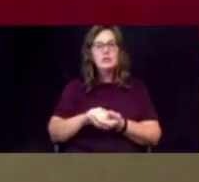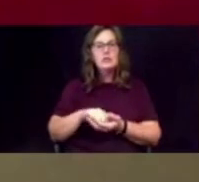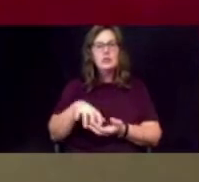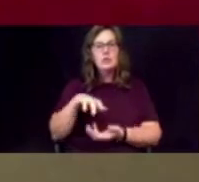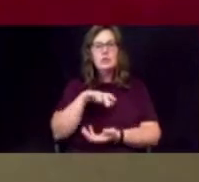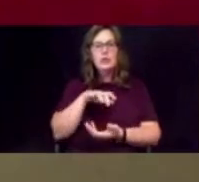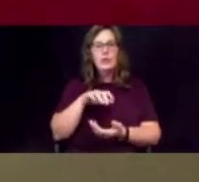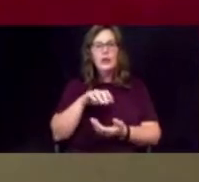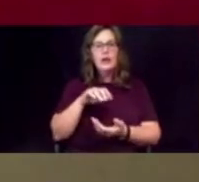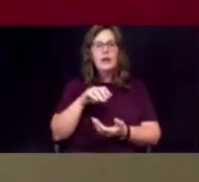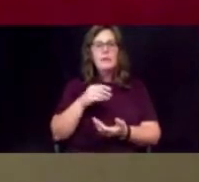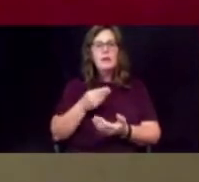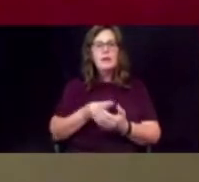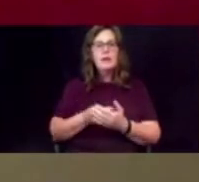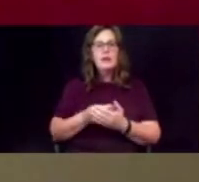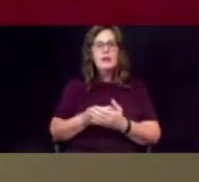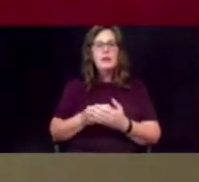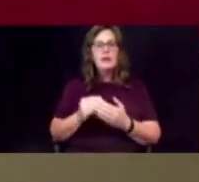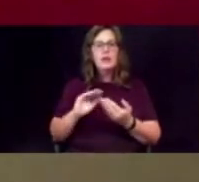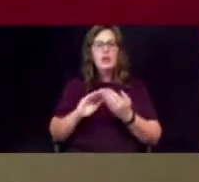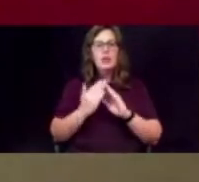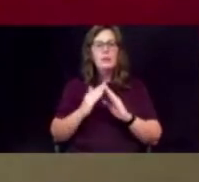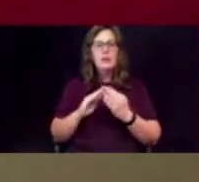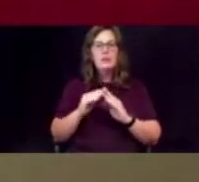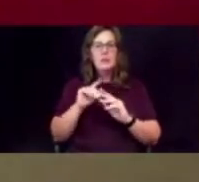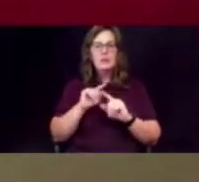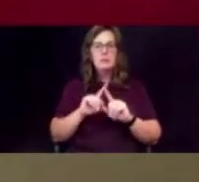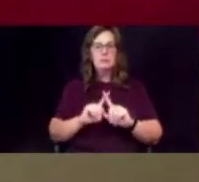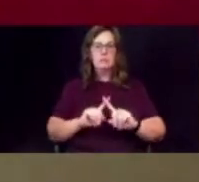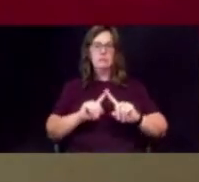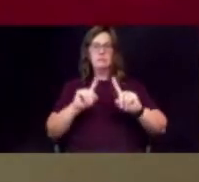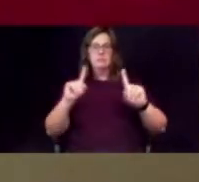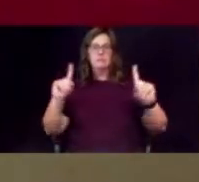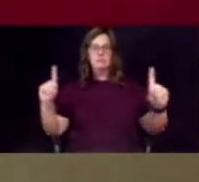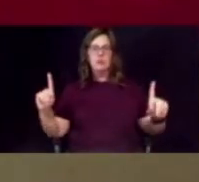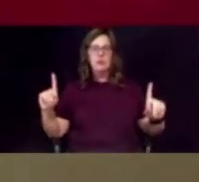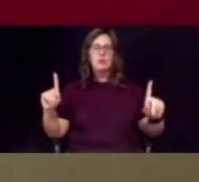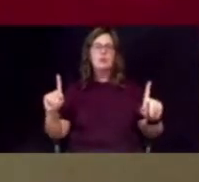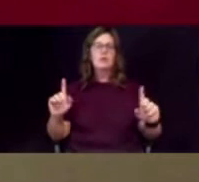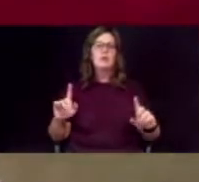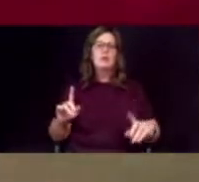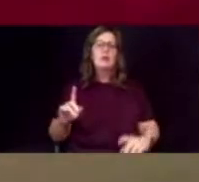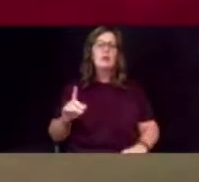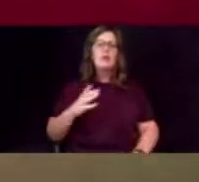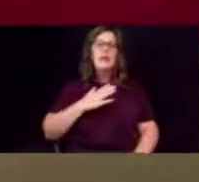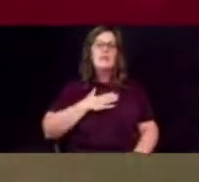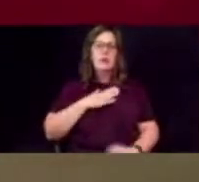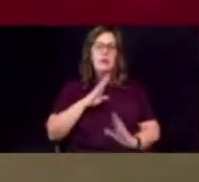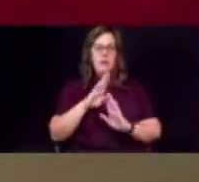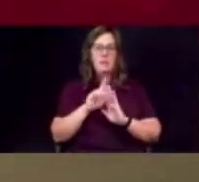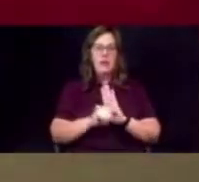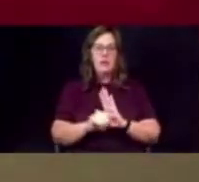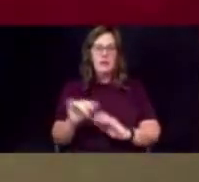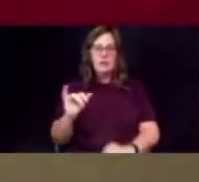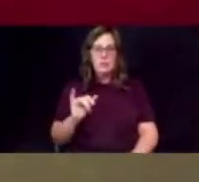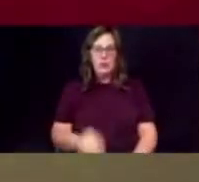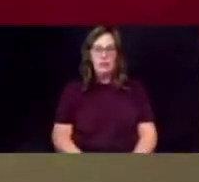and just there was just a very stark contrast so i had that a part of my background as well i i